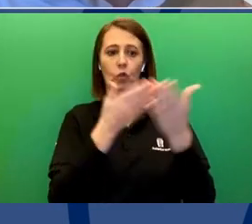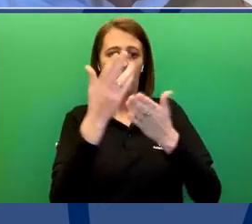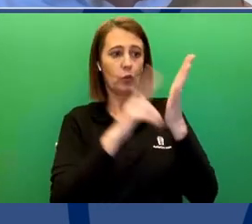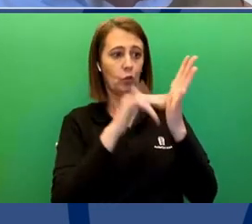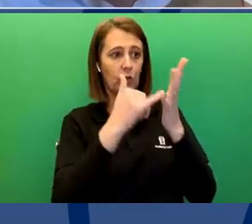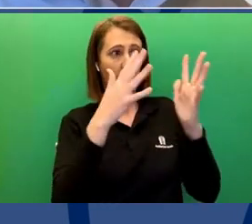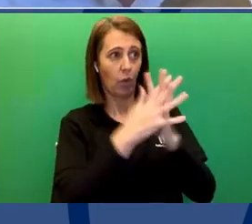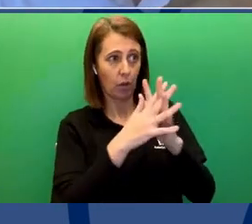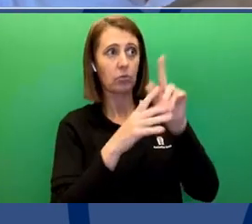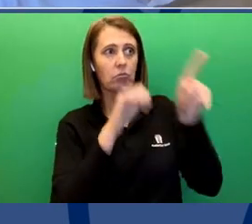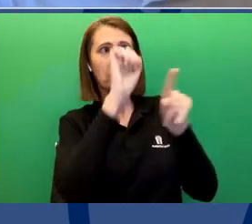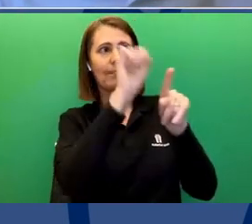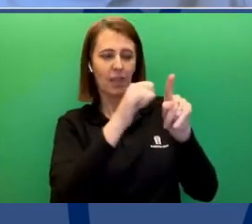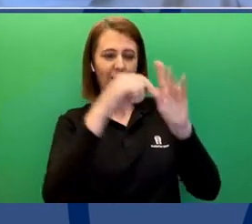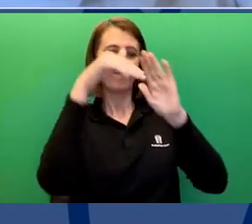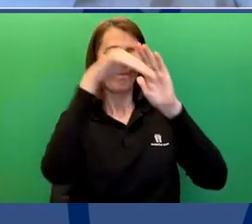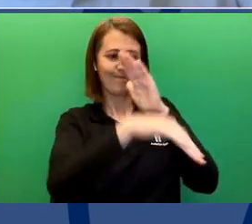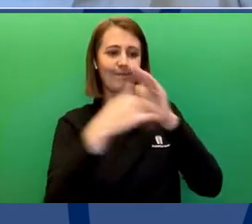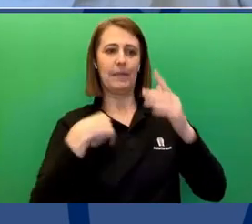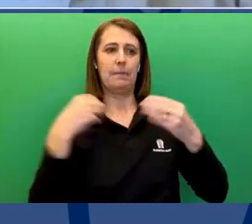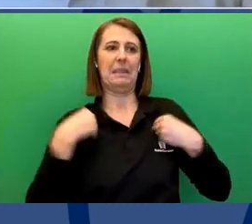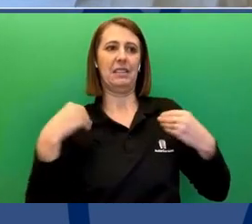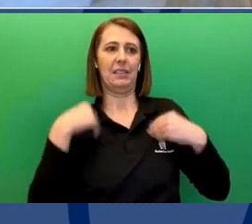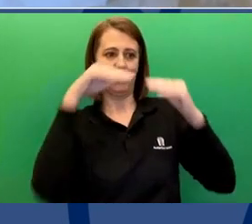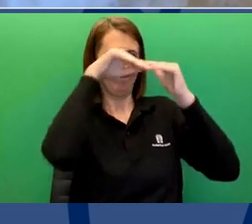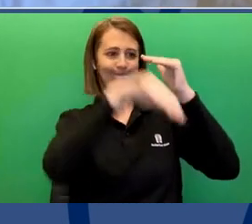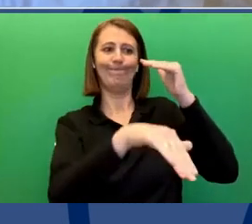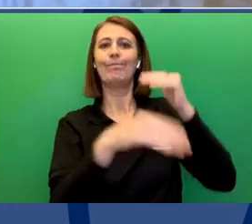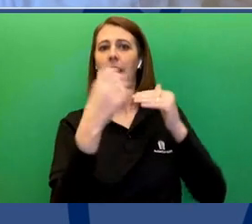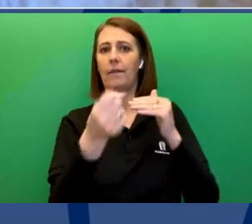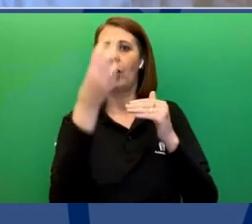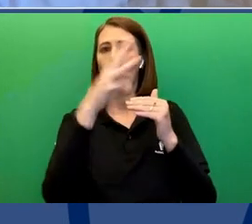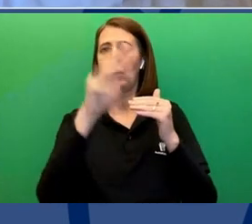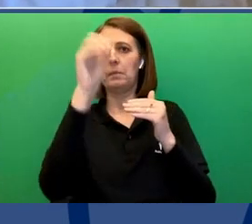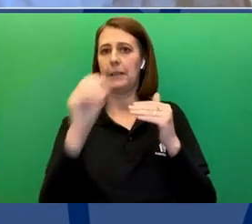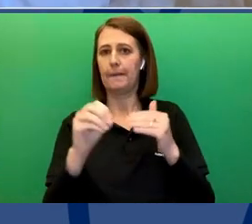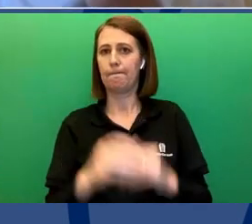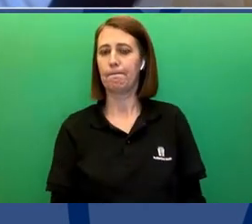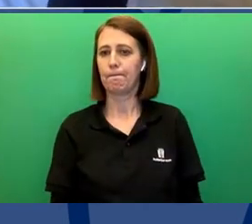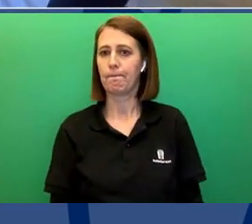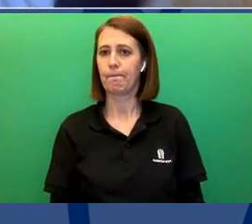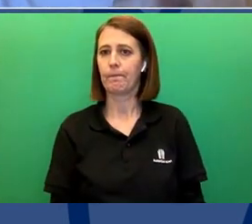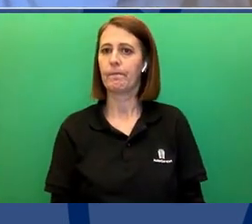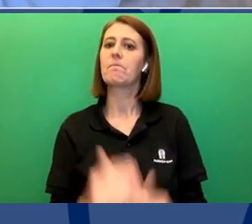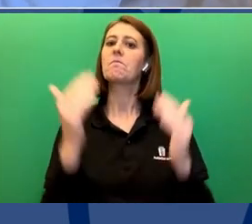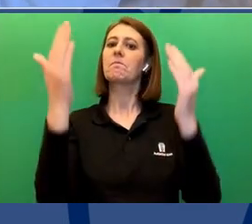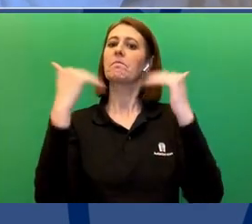the turnover decline. So moving on to the microbusiness grants. This is for much smaller